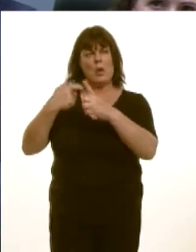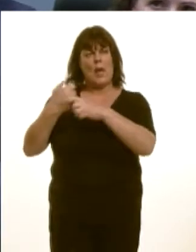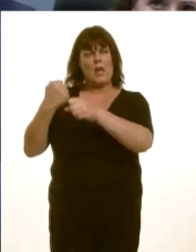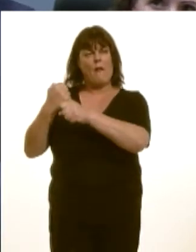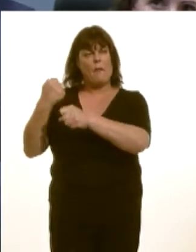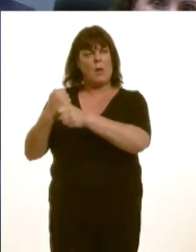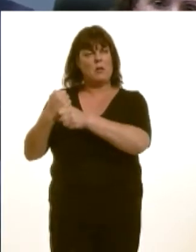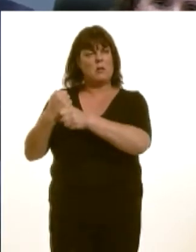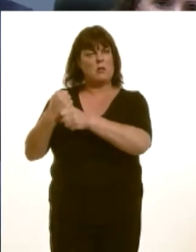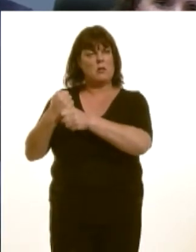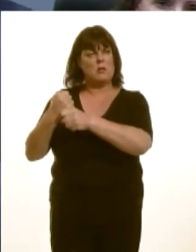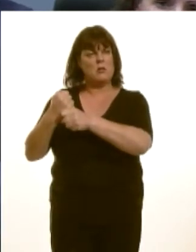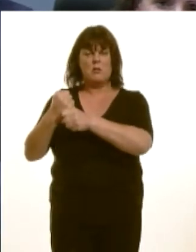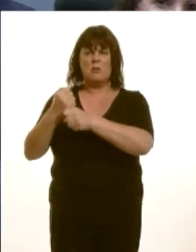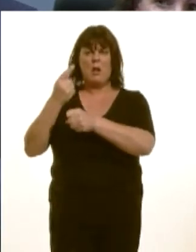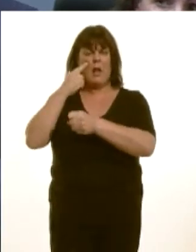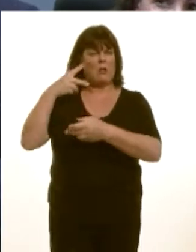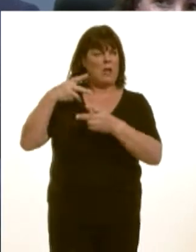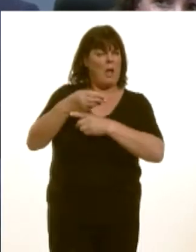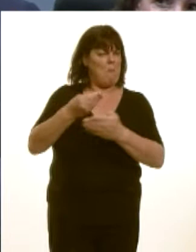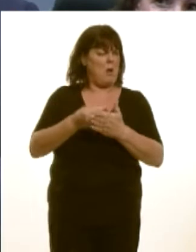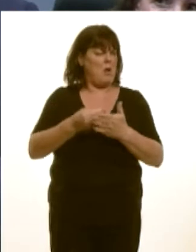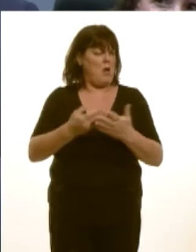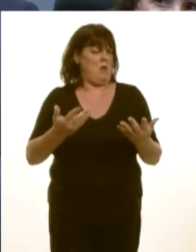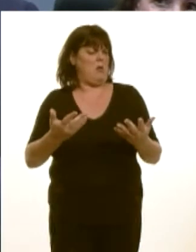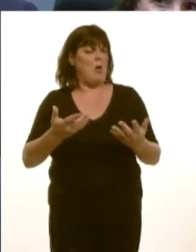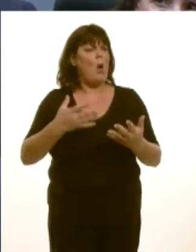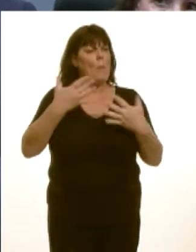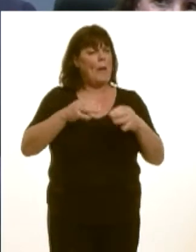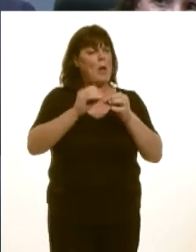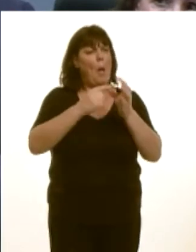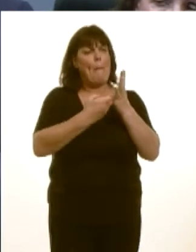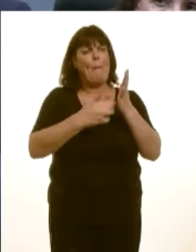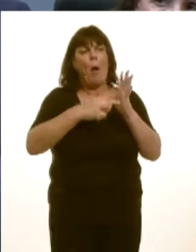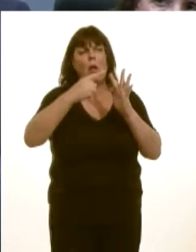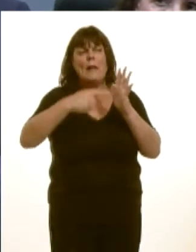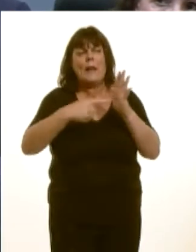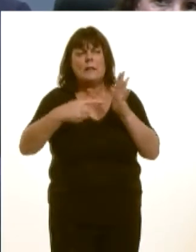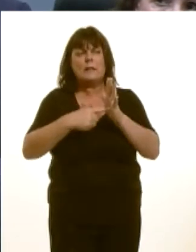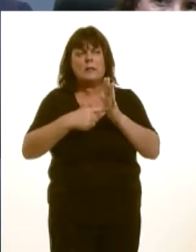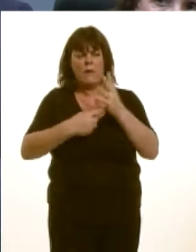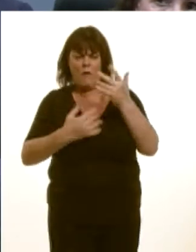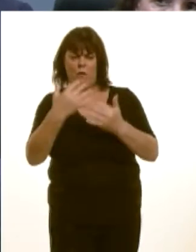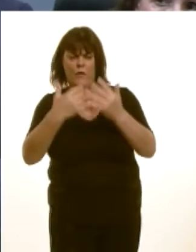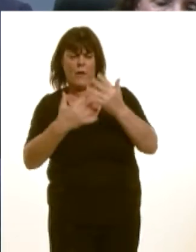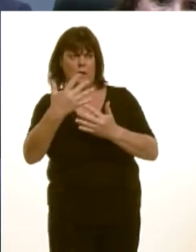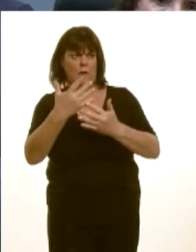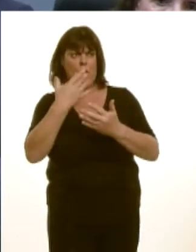What the providers and the young people seeking those apprenticeships want are some straight answers.